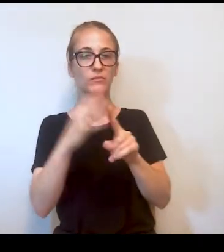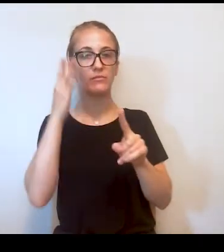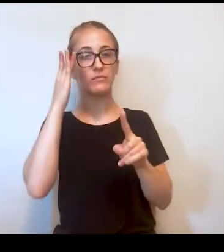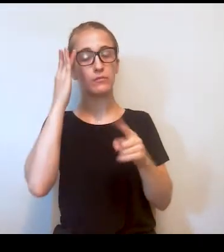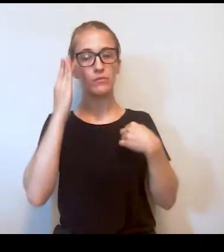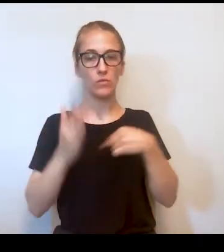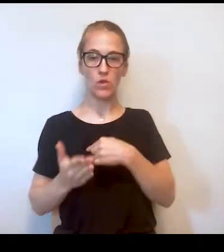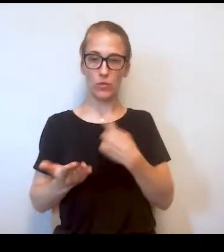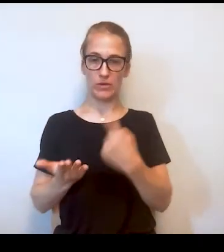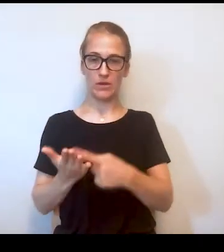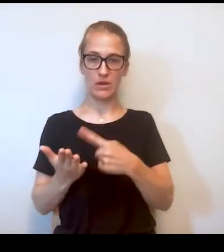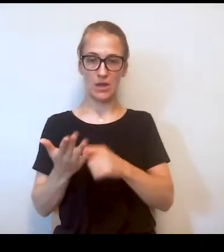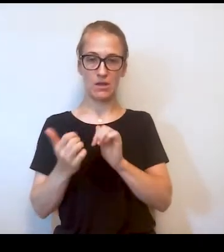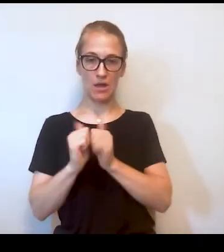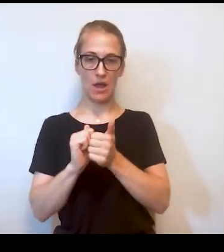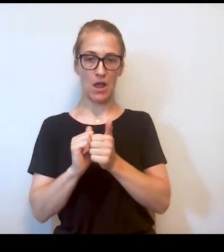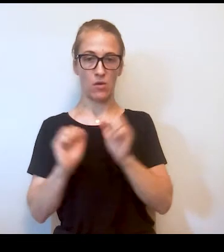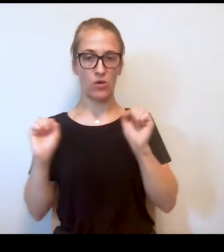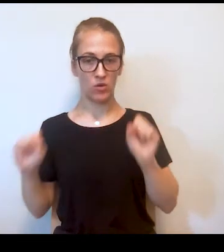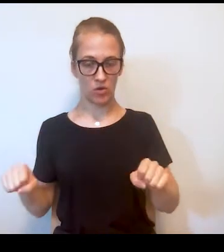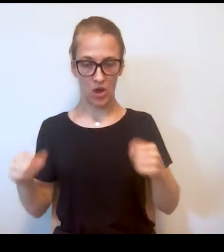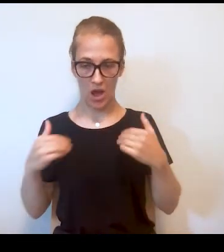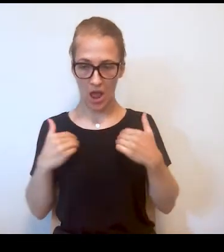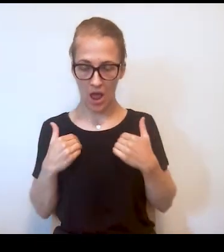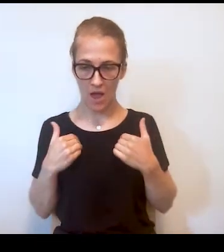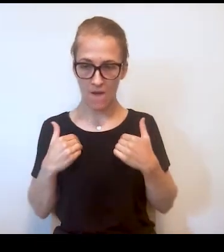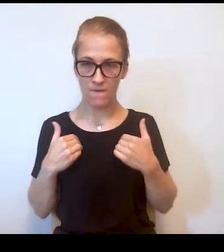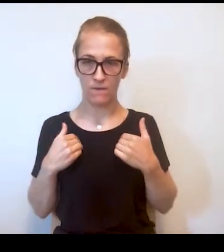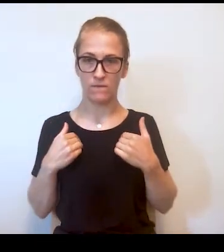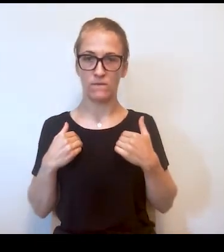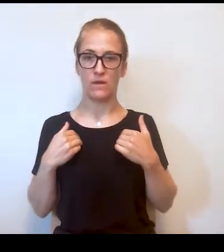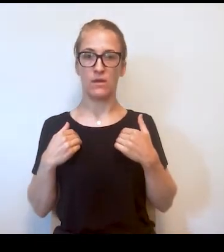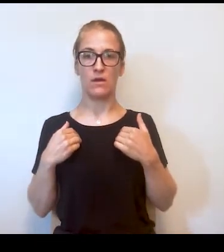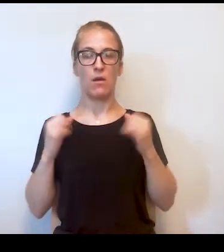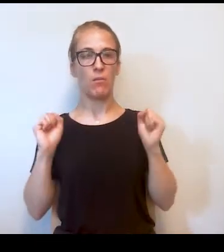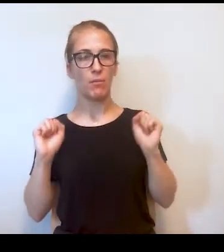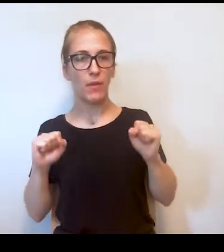about how there could possibly be help or assistance